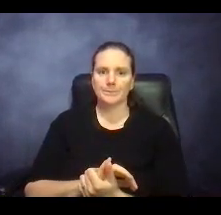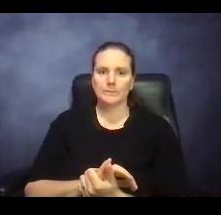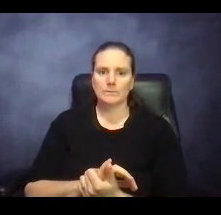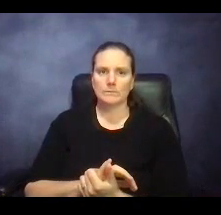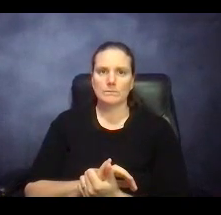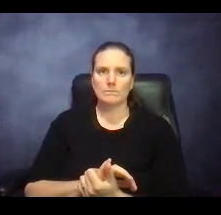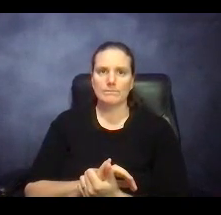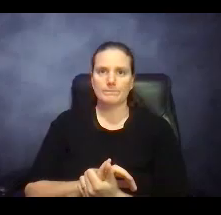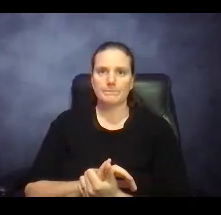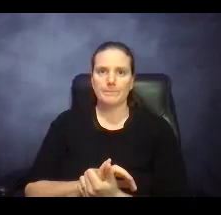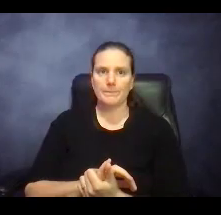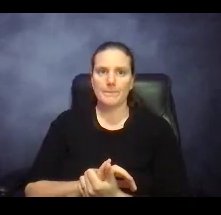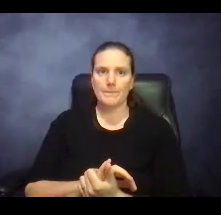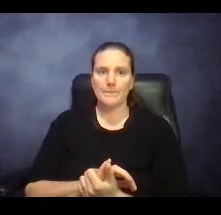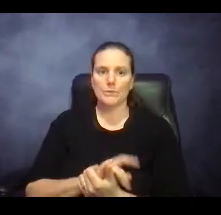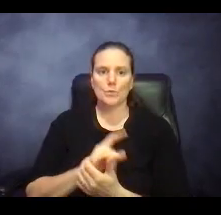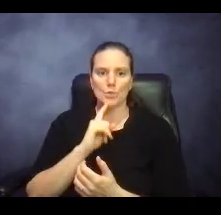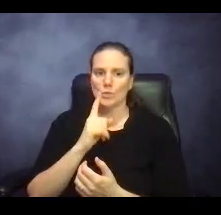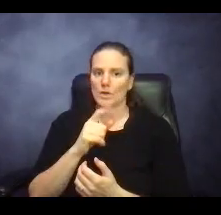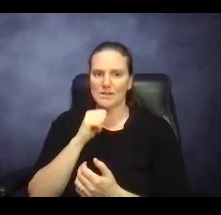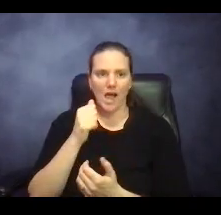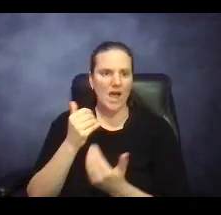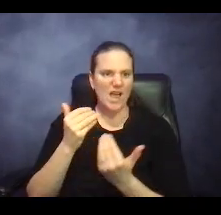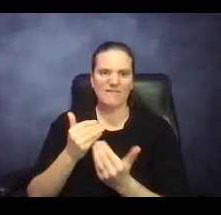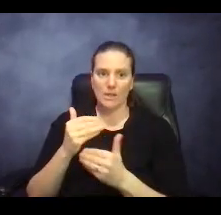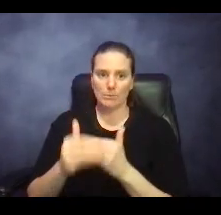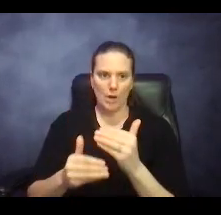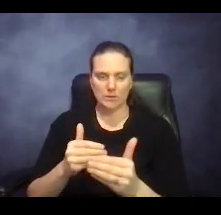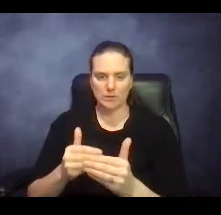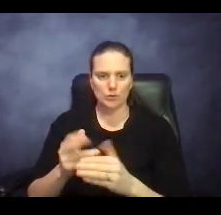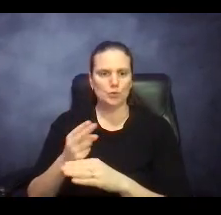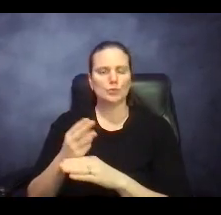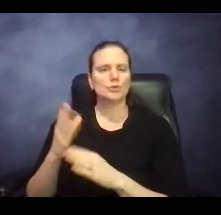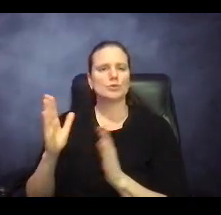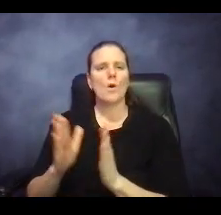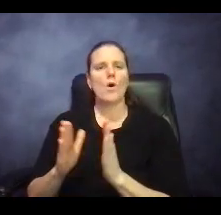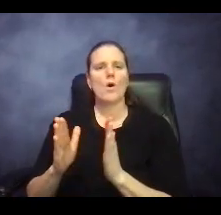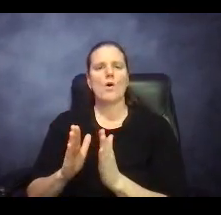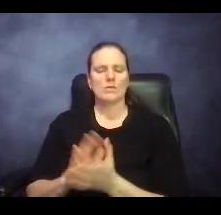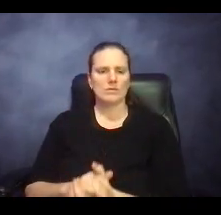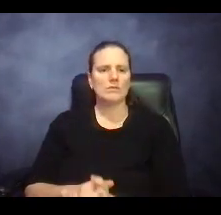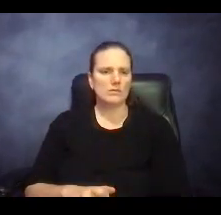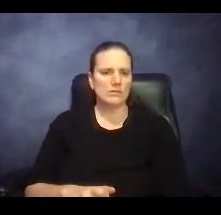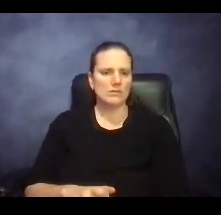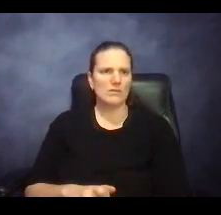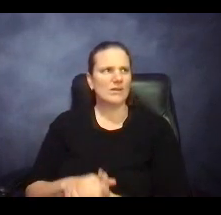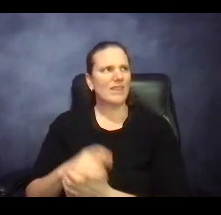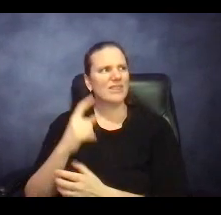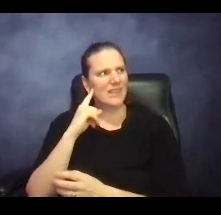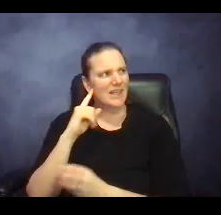But they're whole and they're real, they're not heavily processed. So you just use them in small amounts and think about these things as we're going